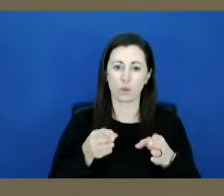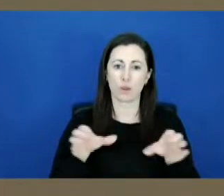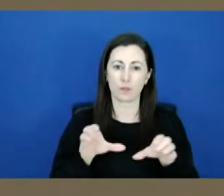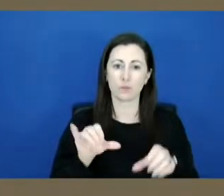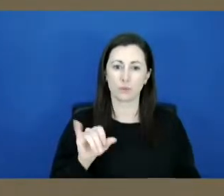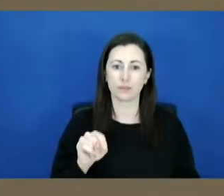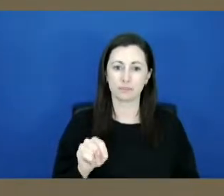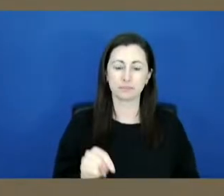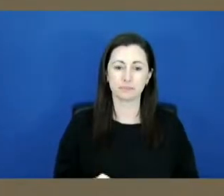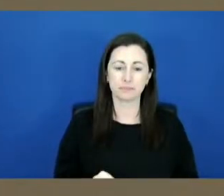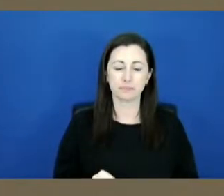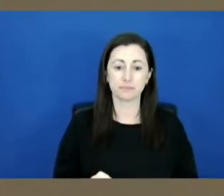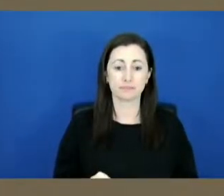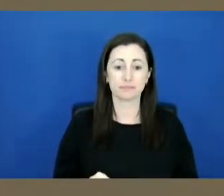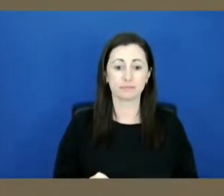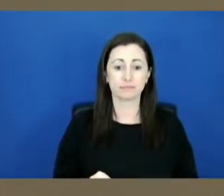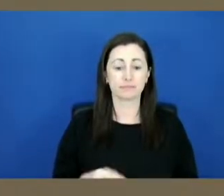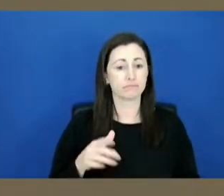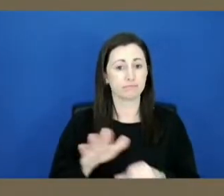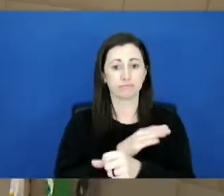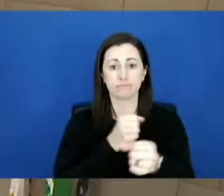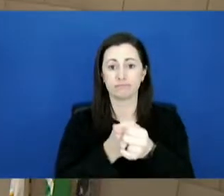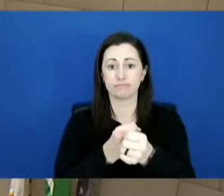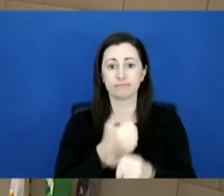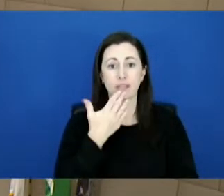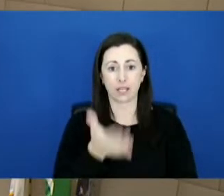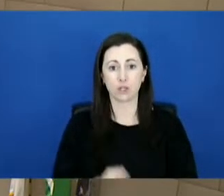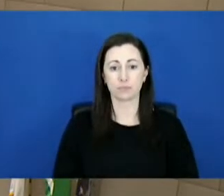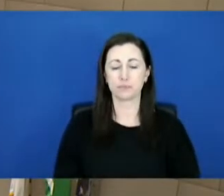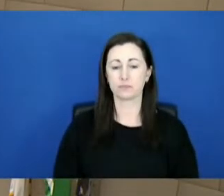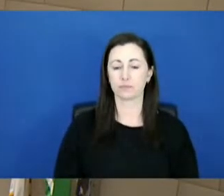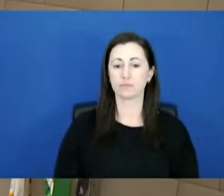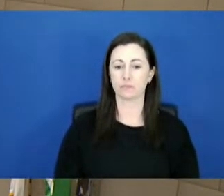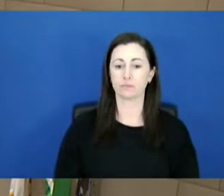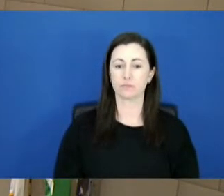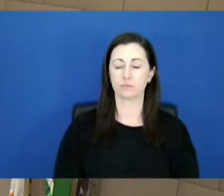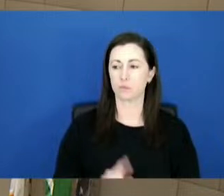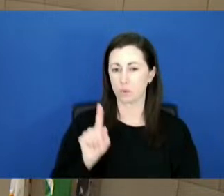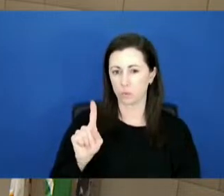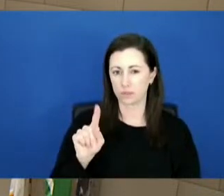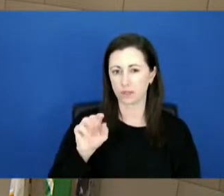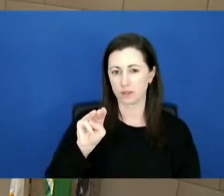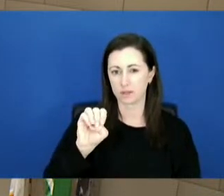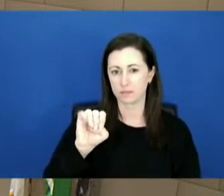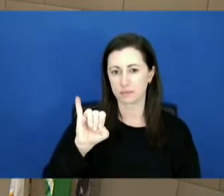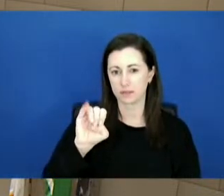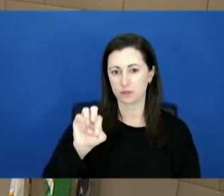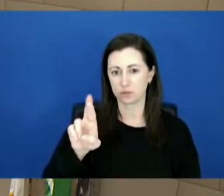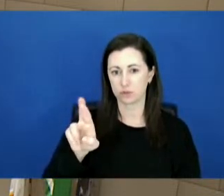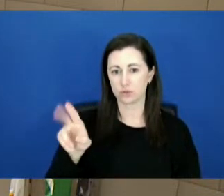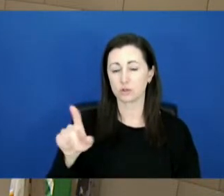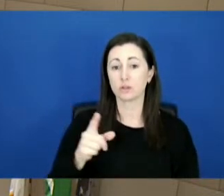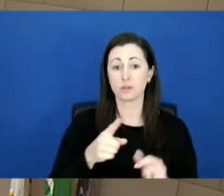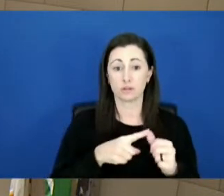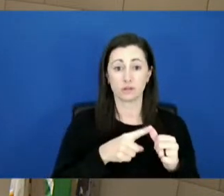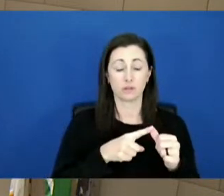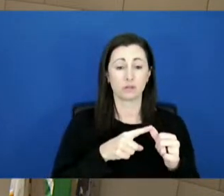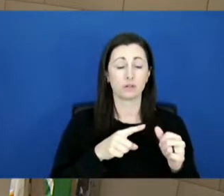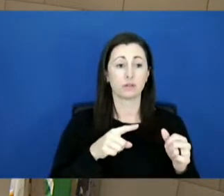I THINK THIS IS THE RIGHT WAY TO DO IT AND SO I'M IN FULL SUPPORT.